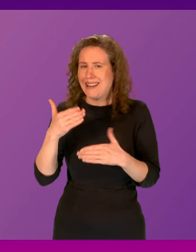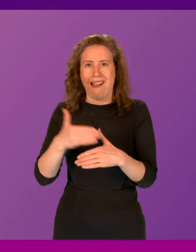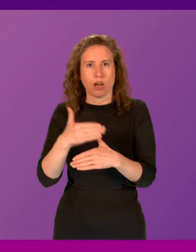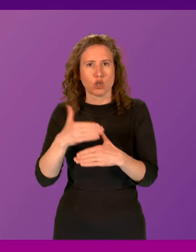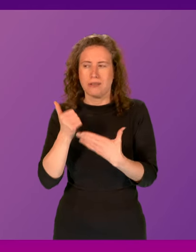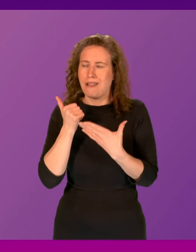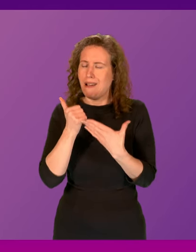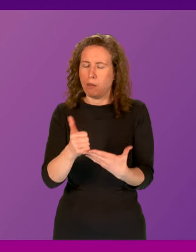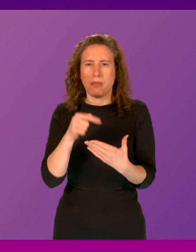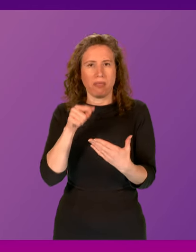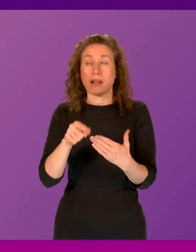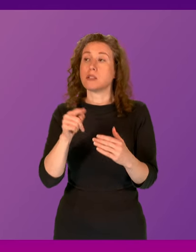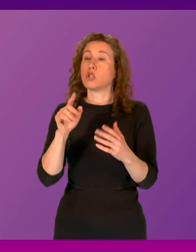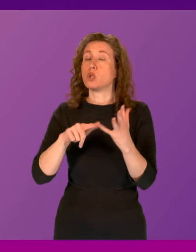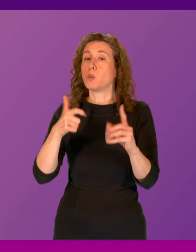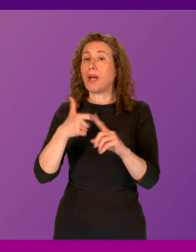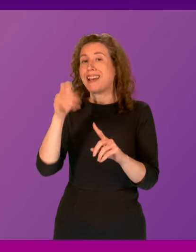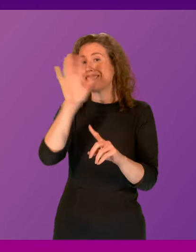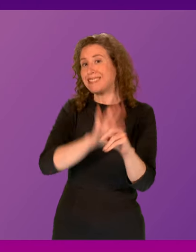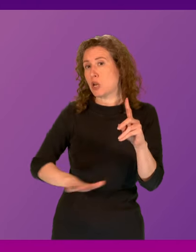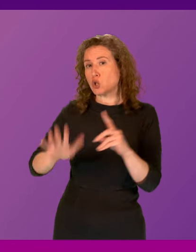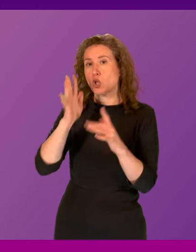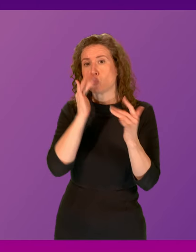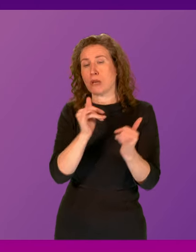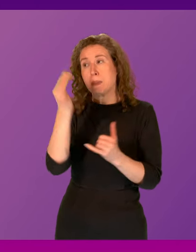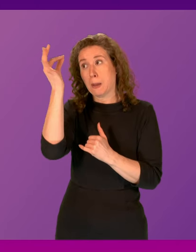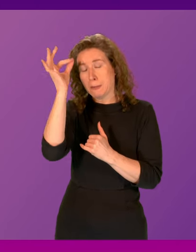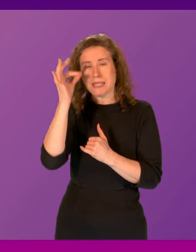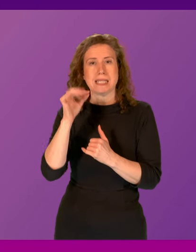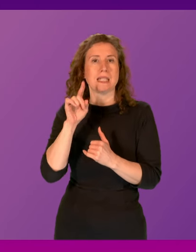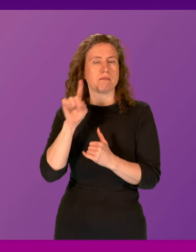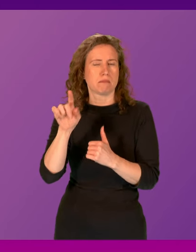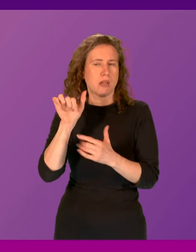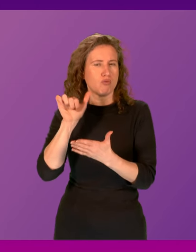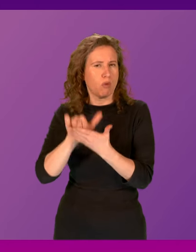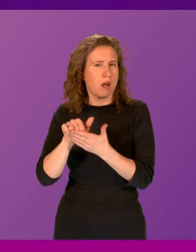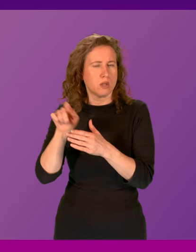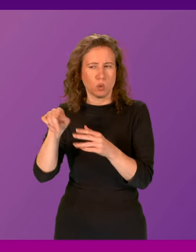The UK National Screening Committee is very much in the best position to evaluate all the evidence,